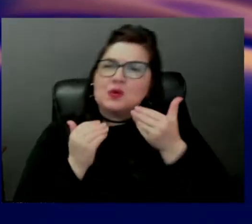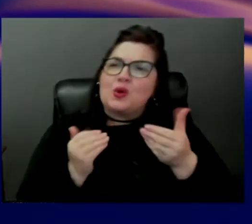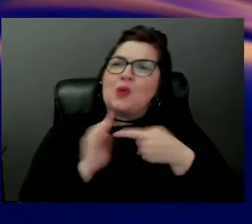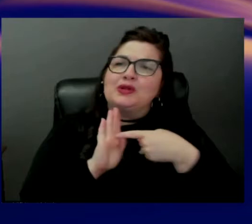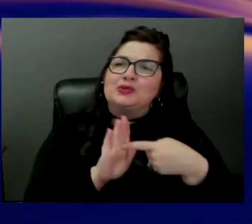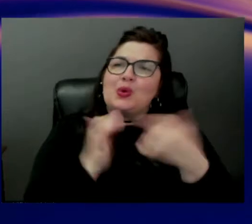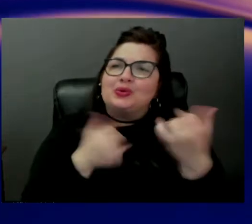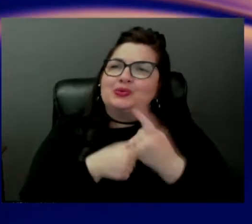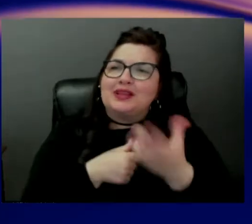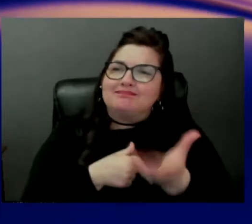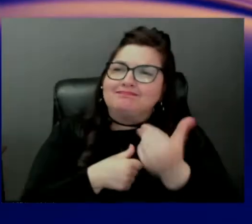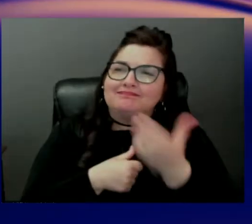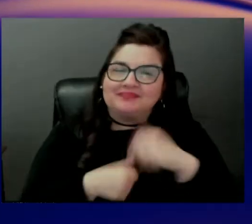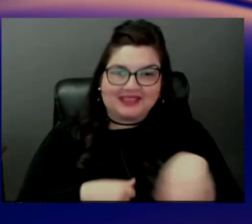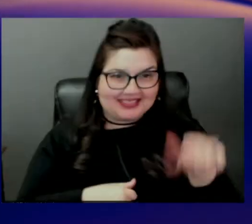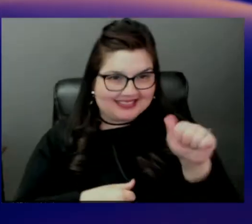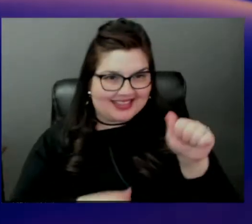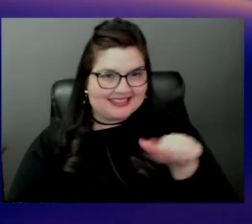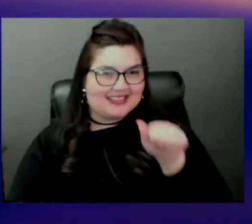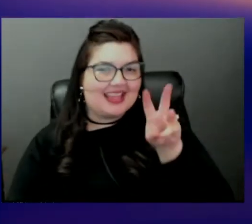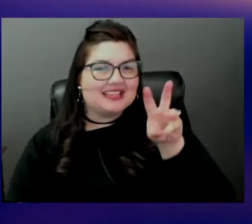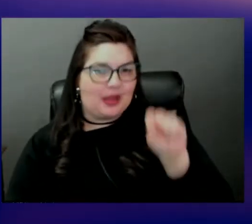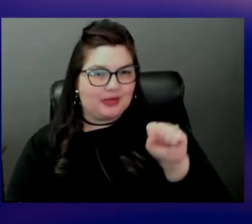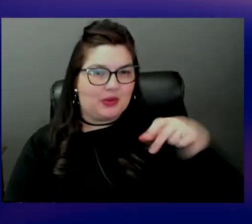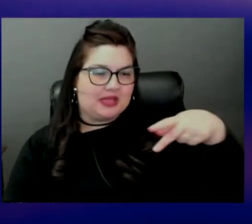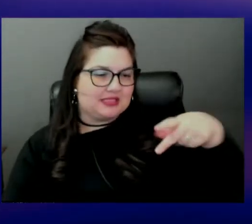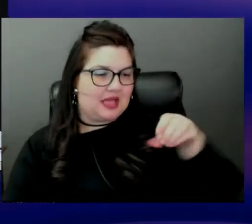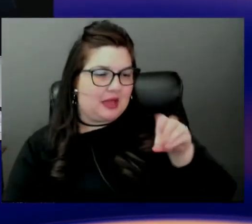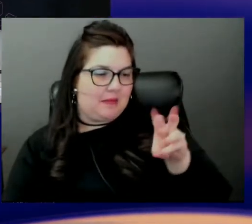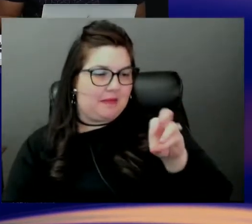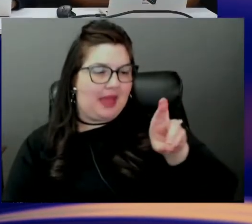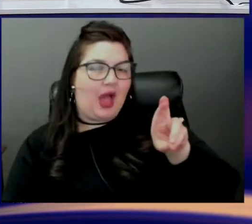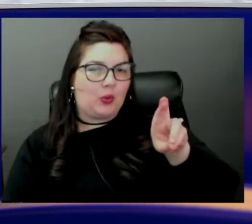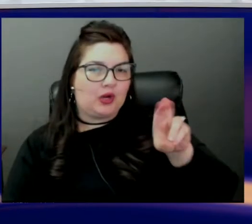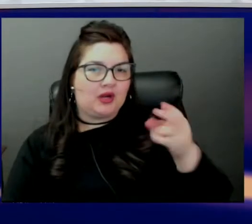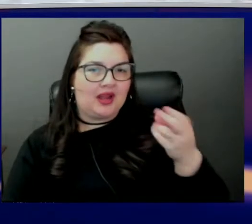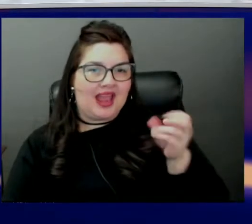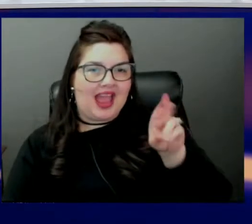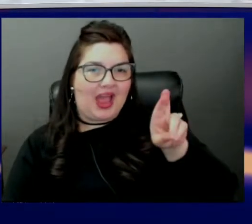Yeah. So if they go to awspowerhour.com and I have a website pulled up here, what you'll see is,